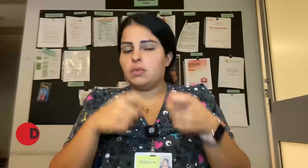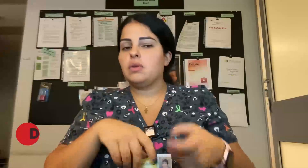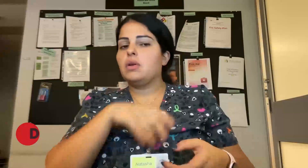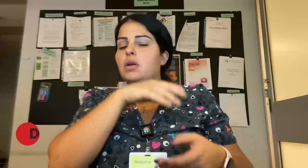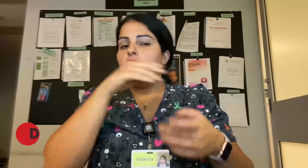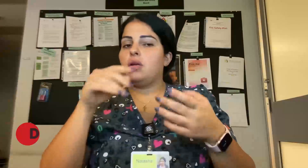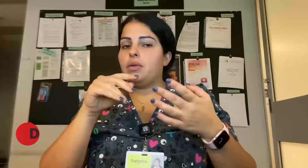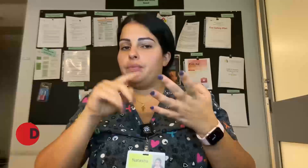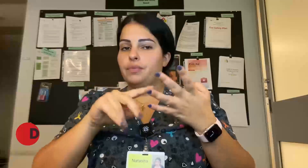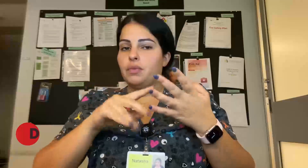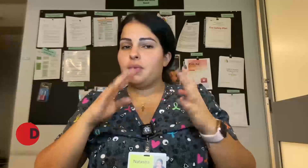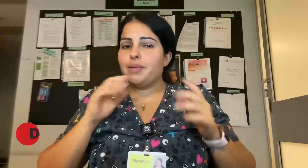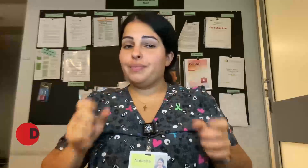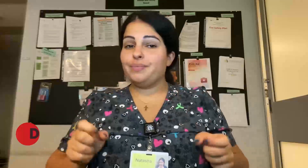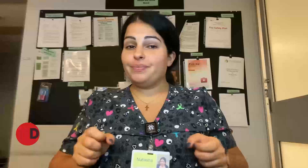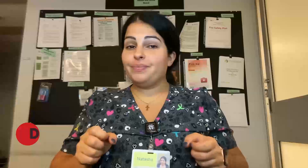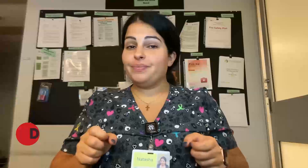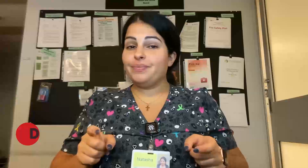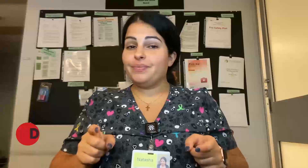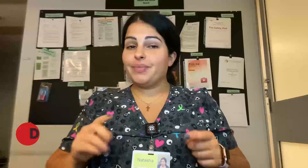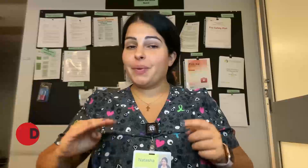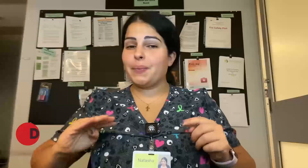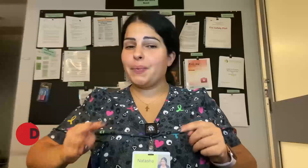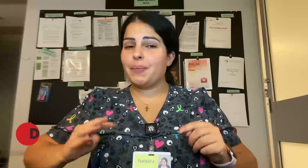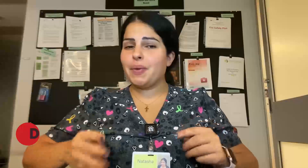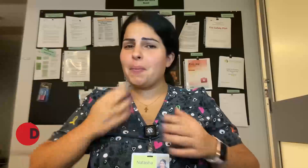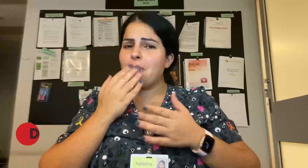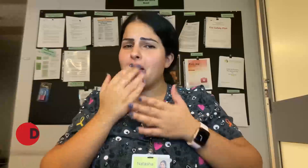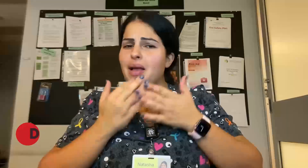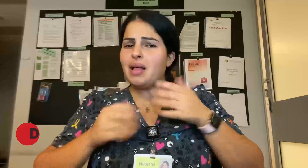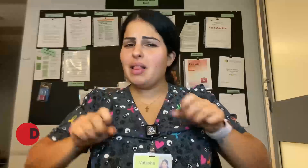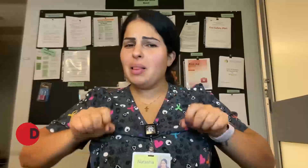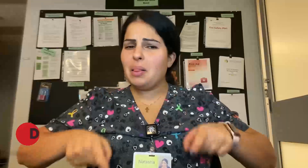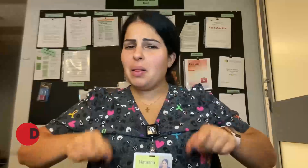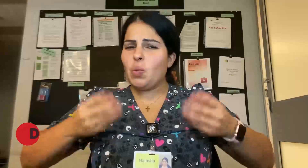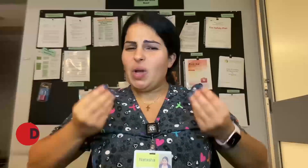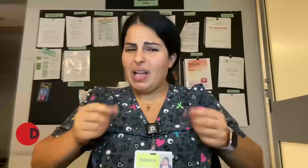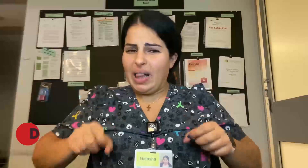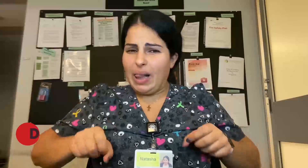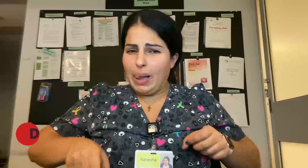you have discharge, possibly bloody, from your nipple,